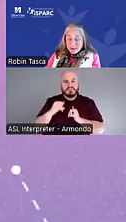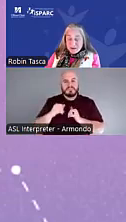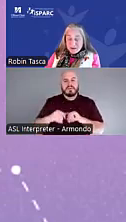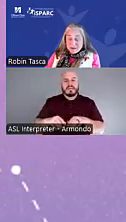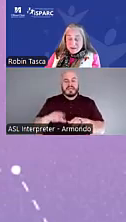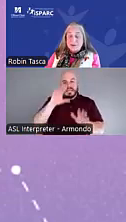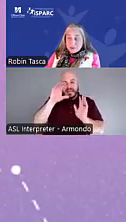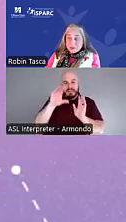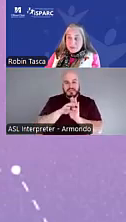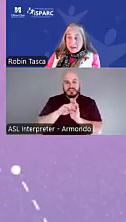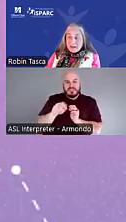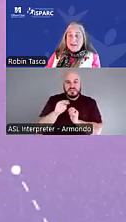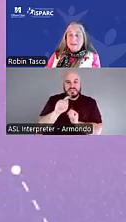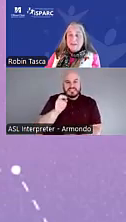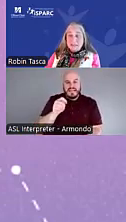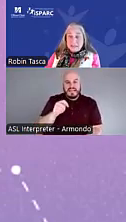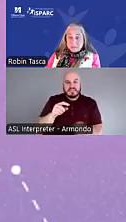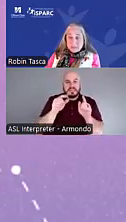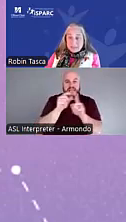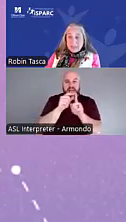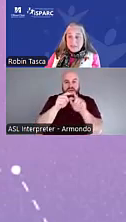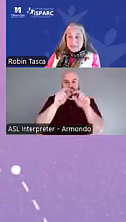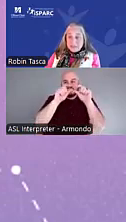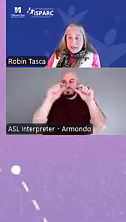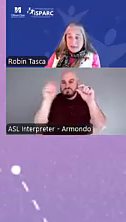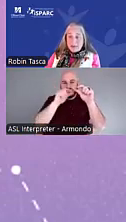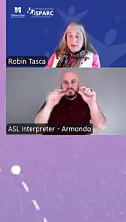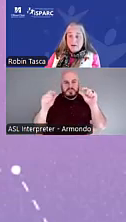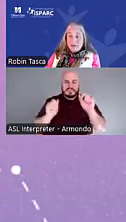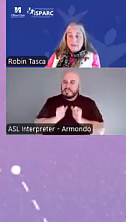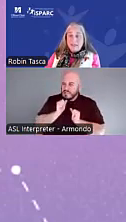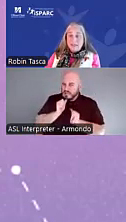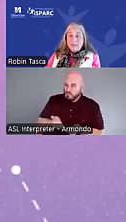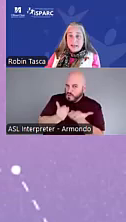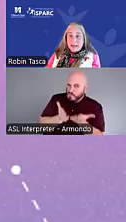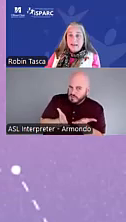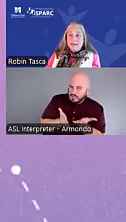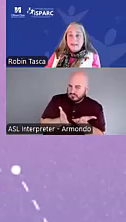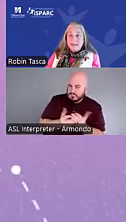But if you have to do that, then simply have your alt text say,